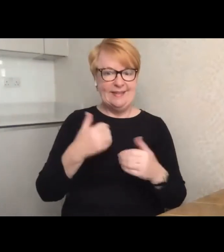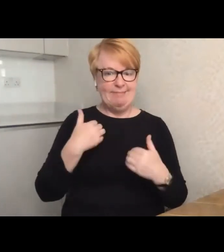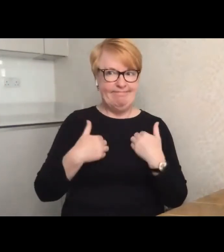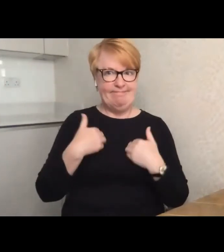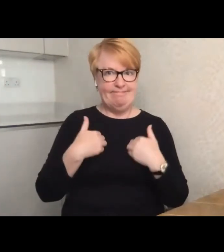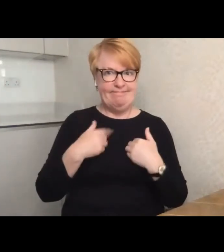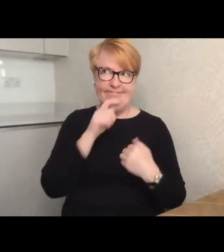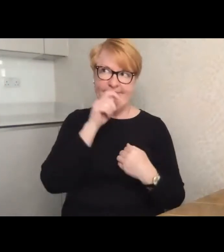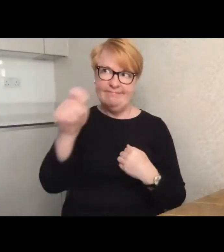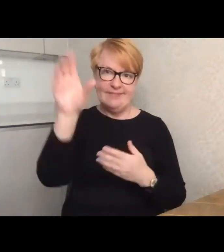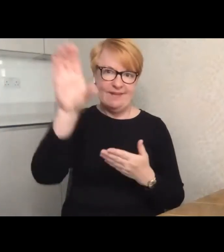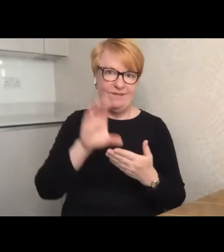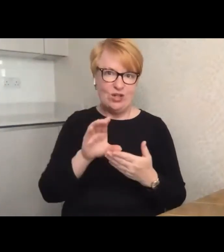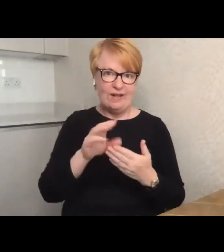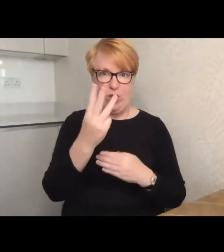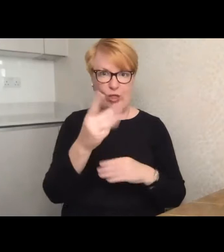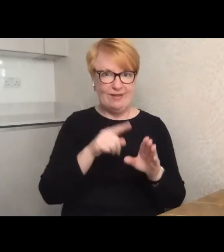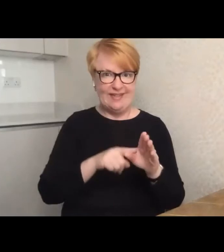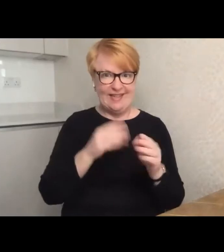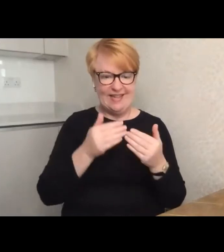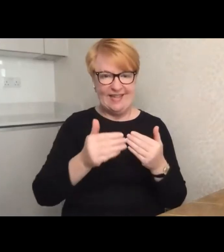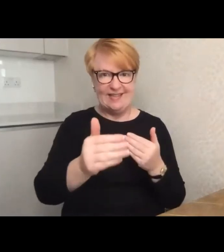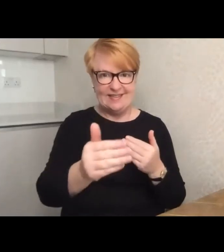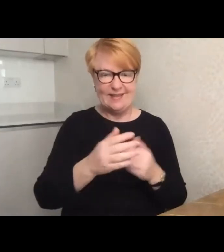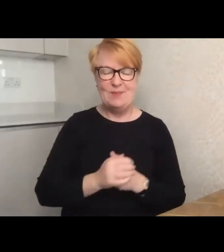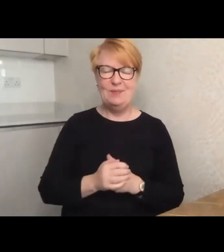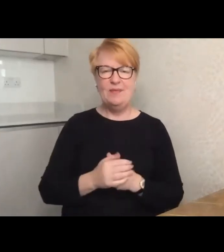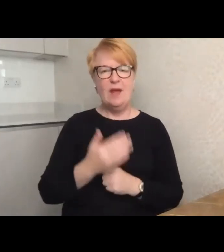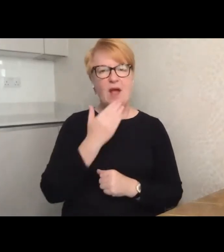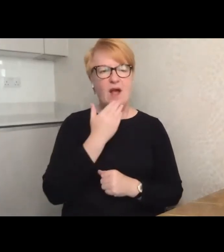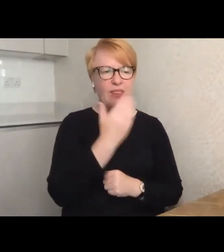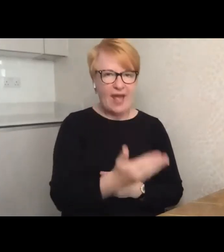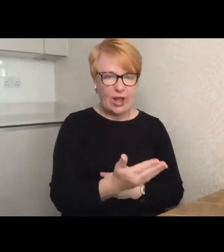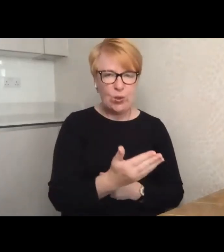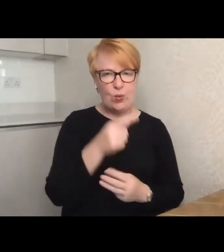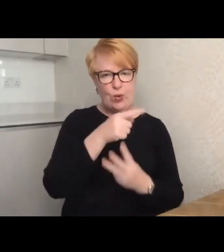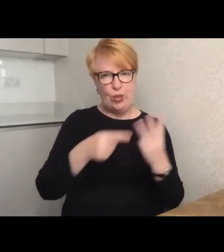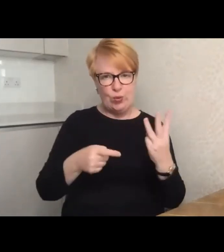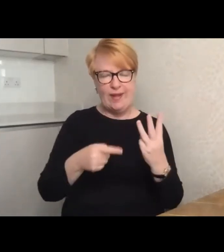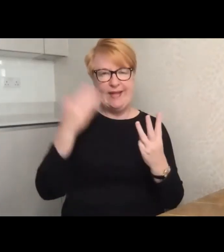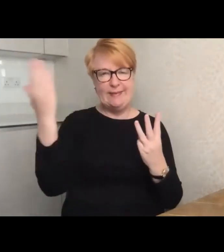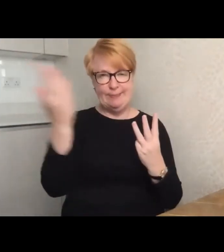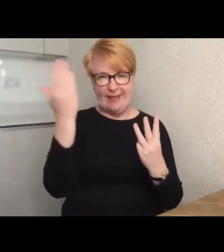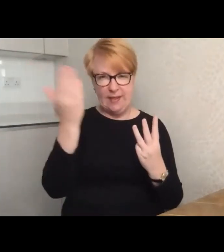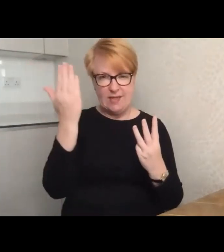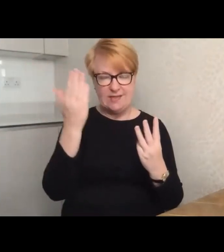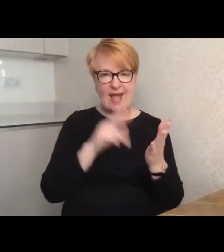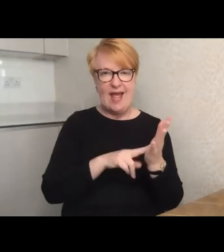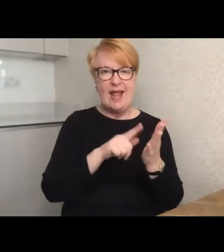So, I would just like to really thank our speakers, Nephertiti Oboshie Schandorf and Mat Jenner for being with us today,